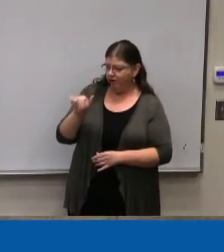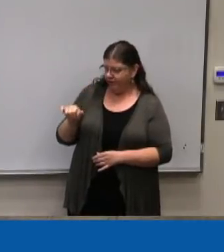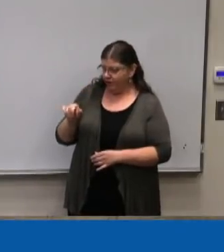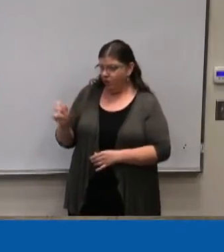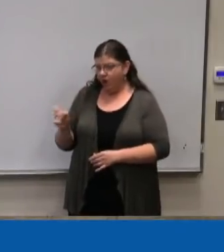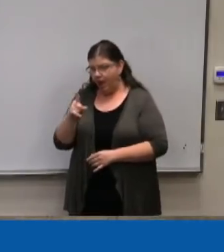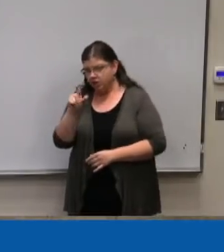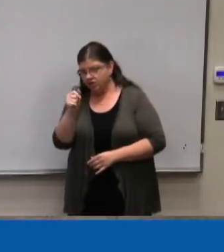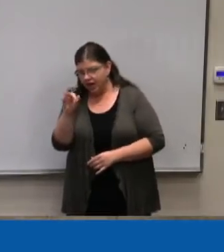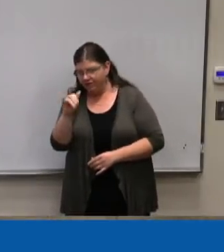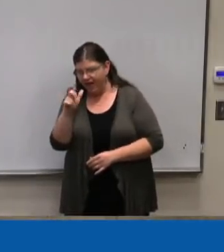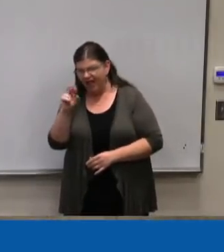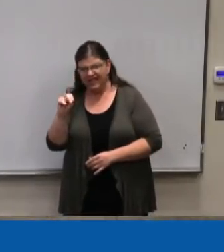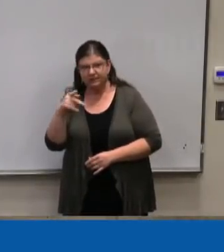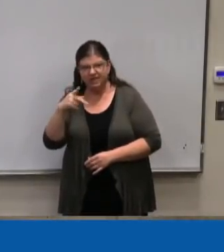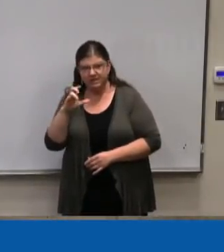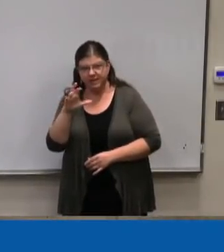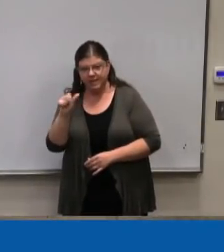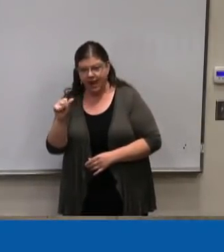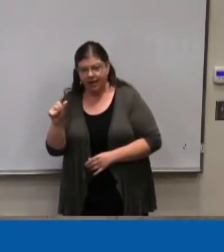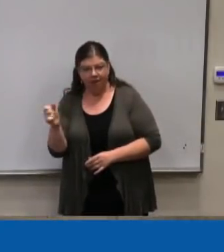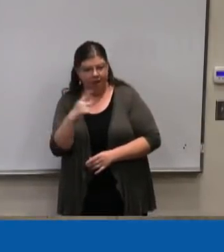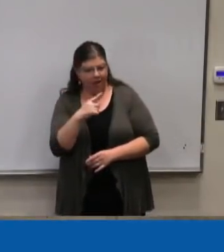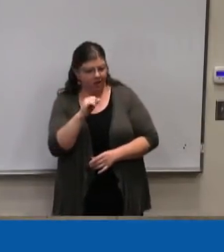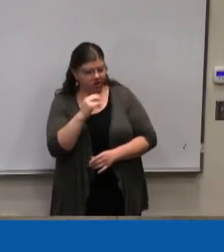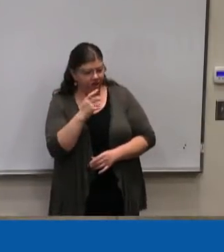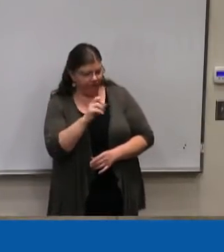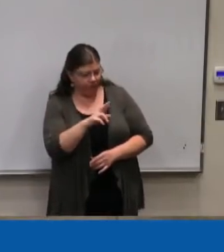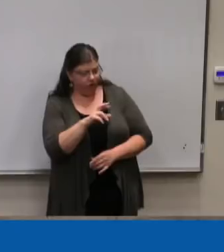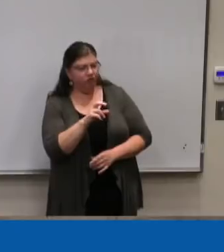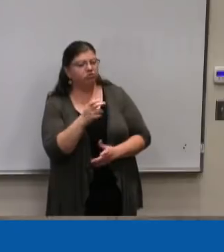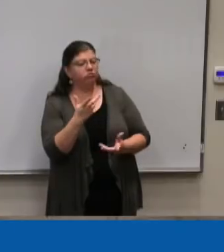and Jeff Allen at PCPA, Jennifer Zornow with PCPA, and they came